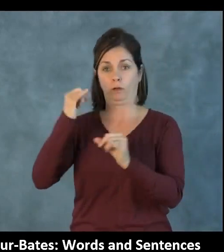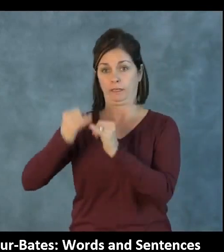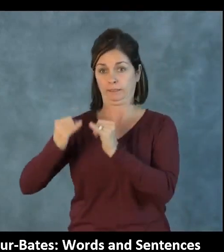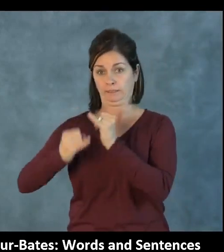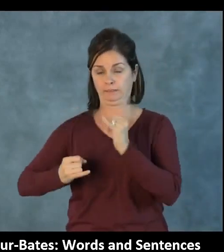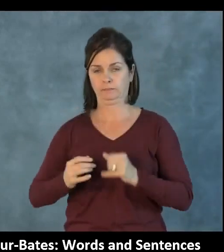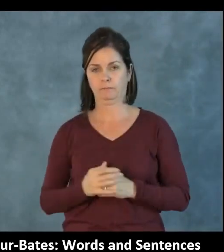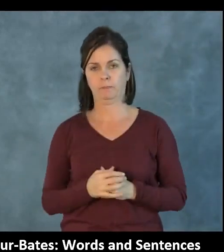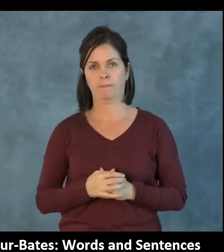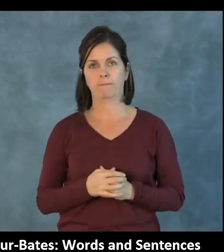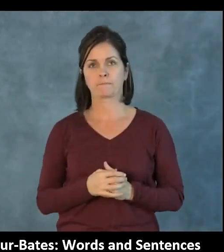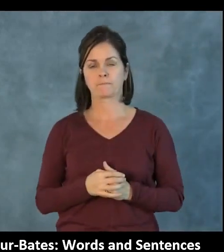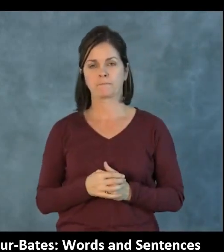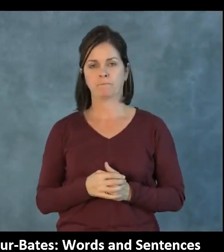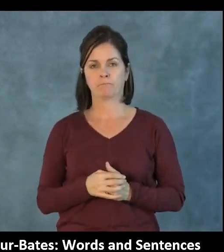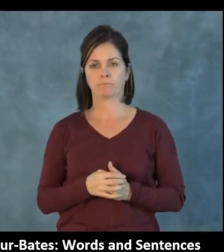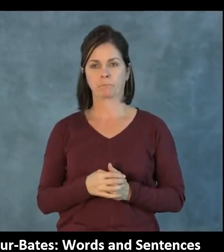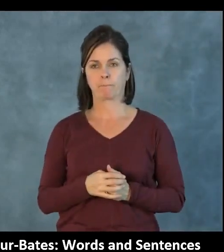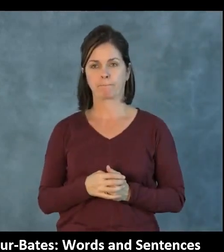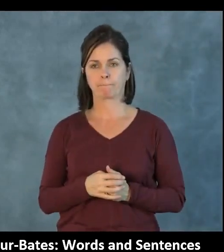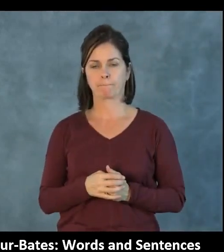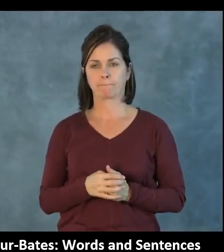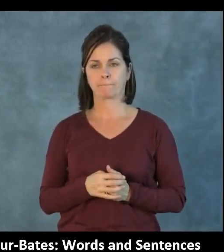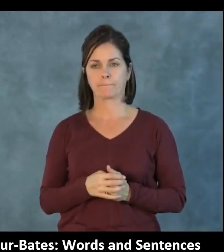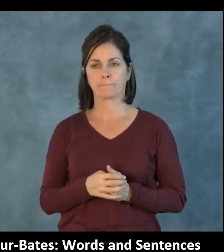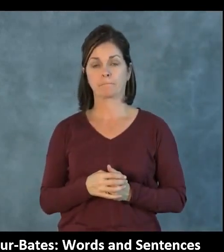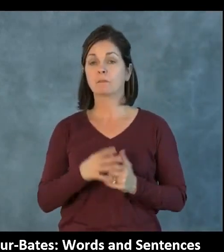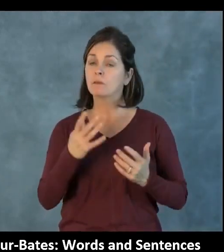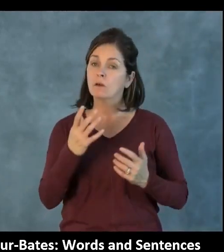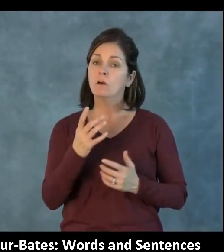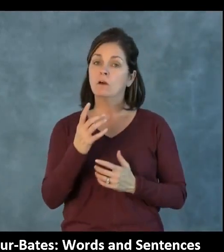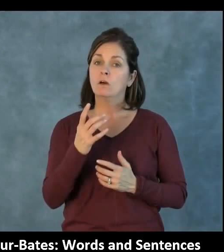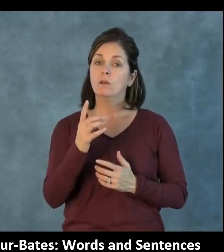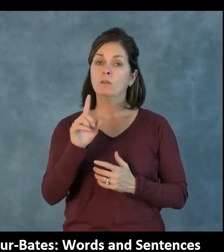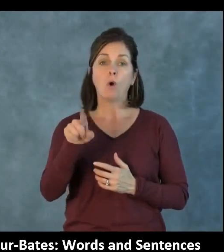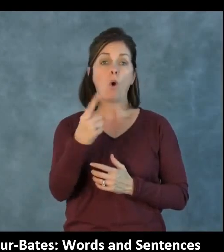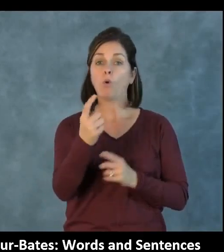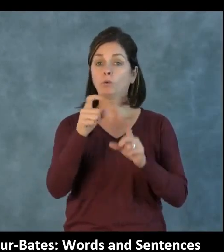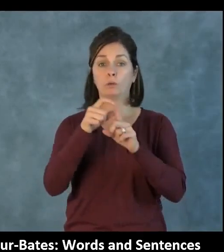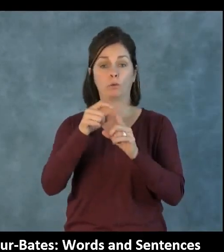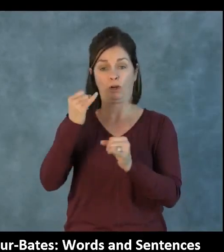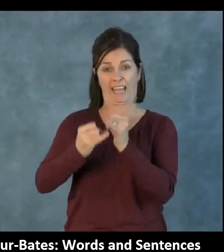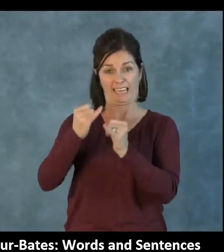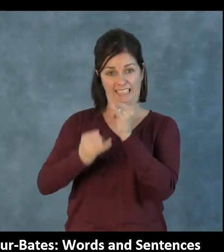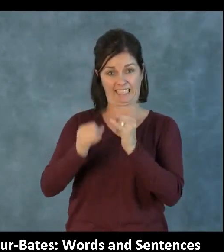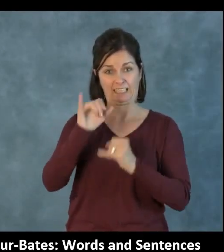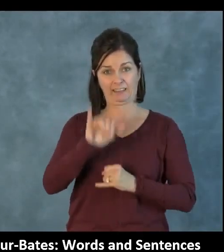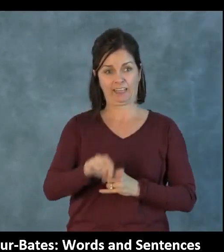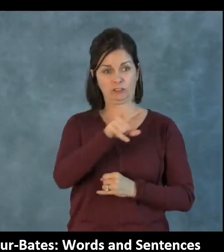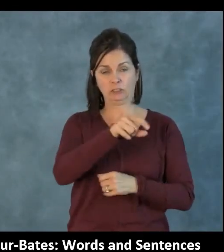The only word ending that she's producing sometimes is the Progressive -ing.